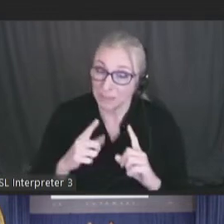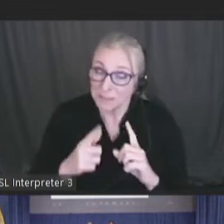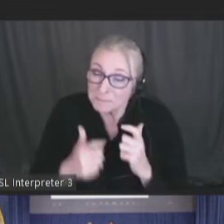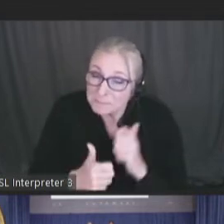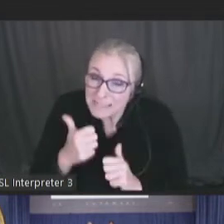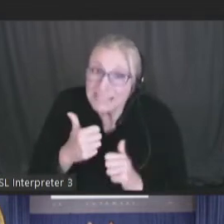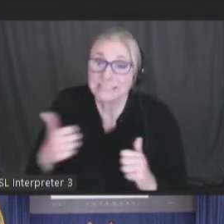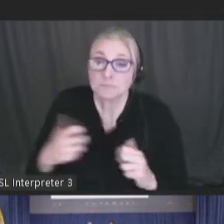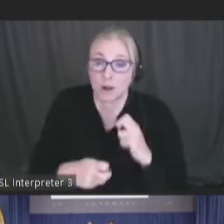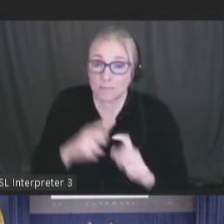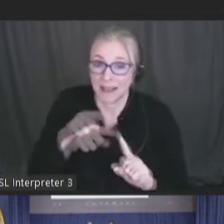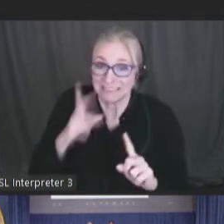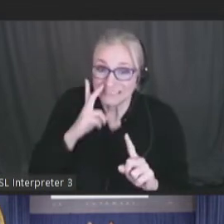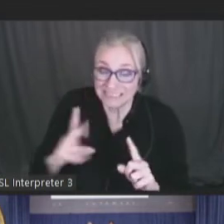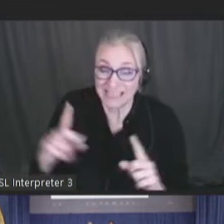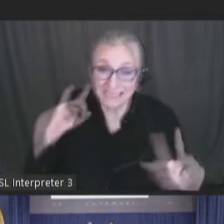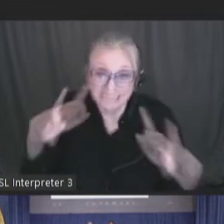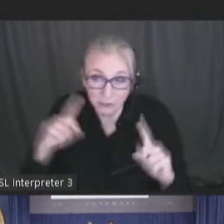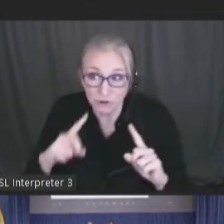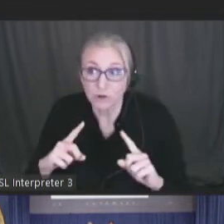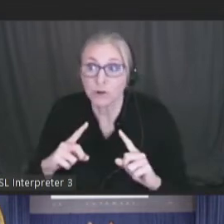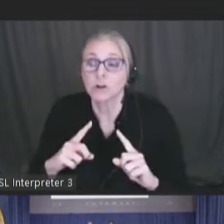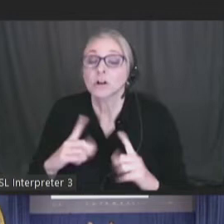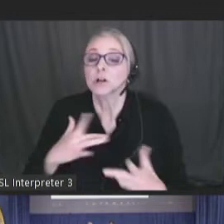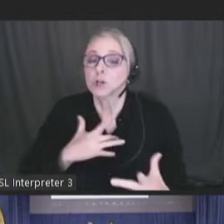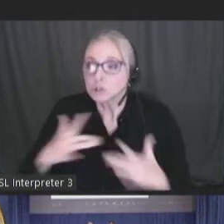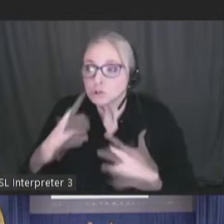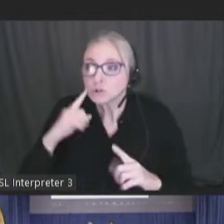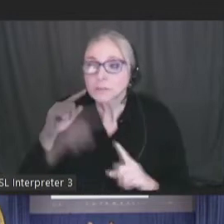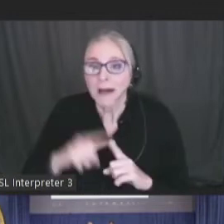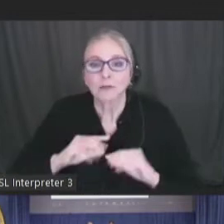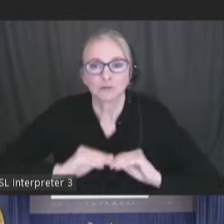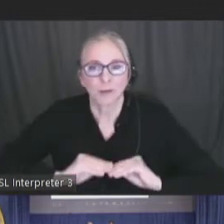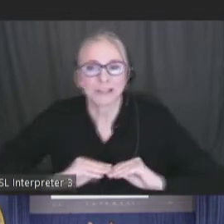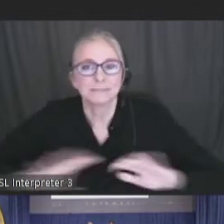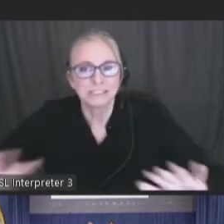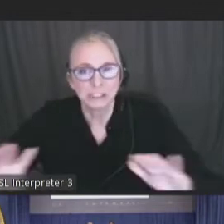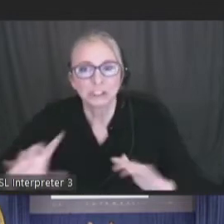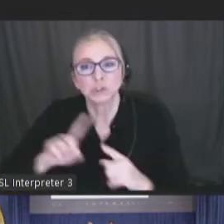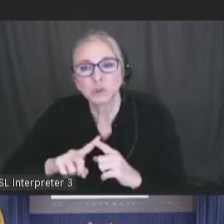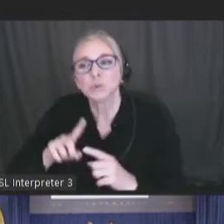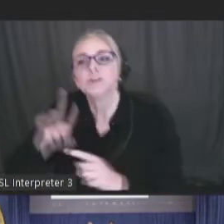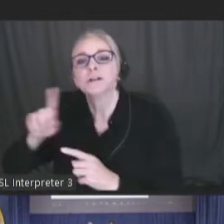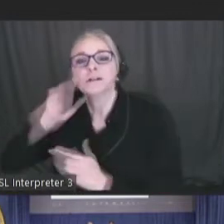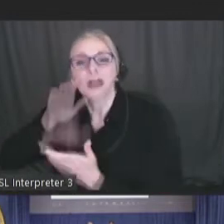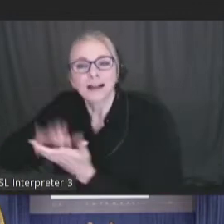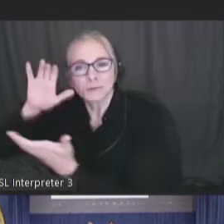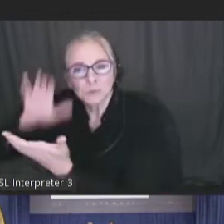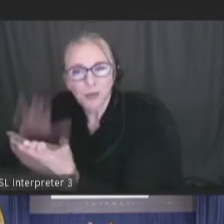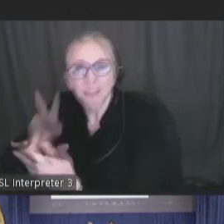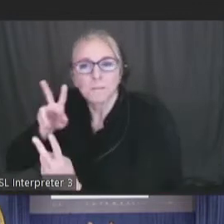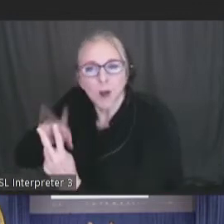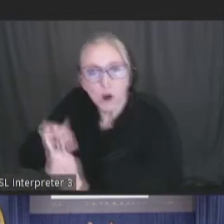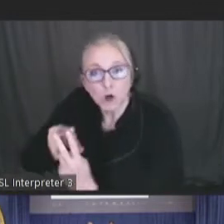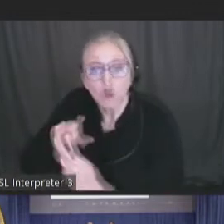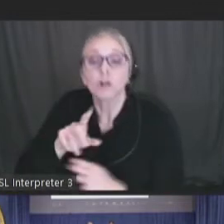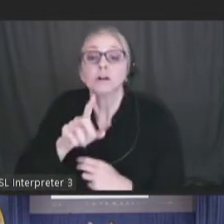see in here are concerns about transmission to intimate partners, and concern from a birthing